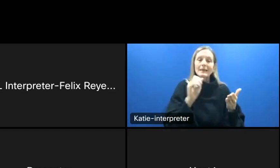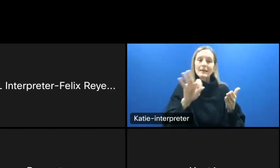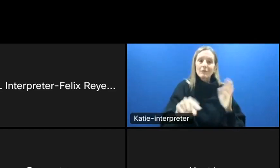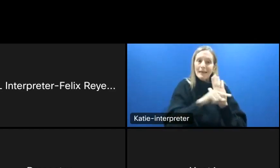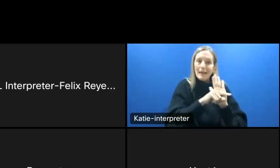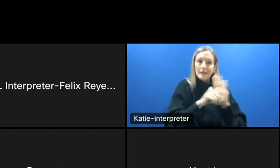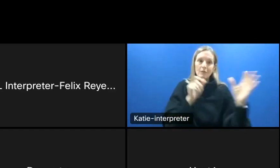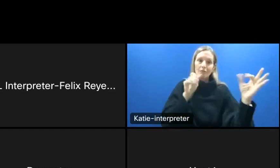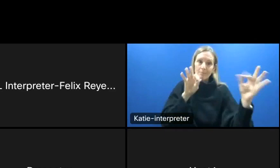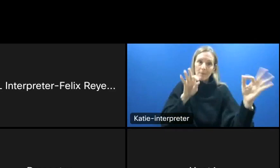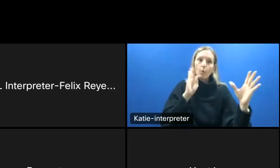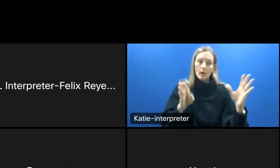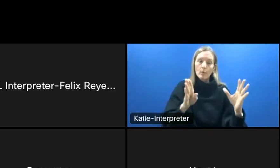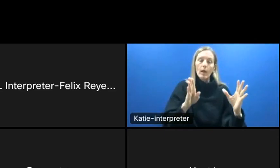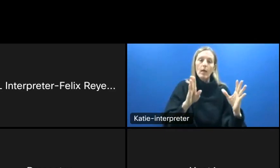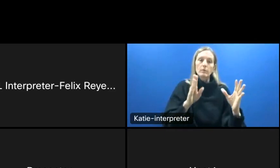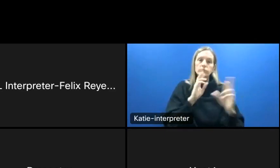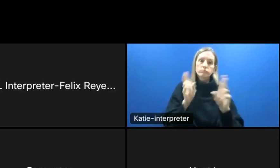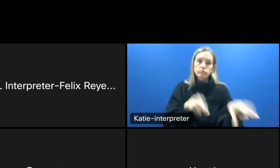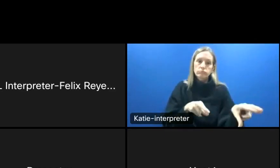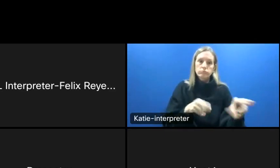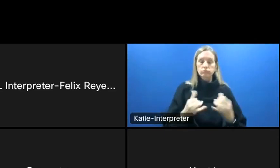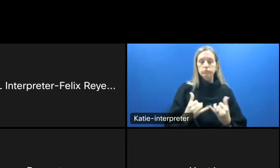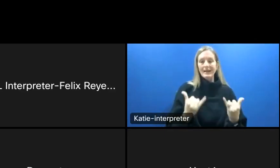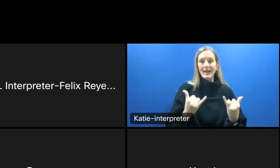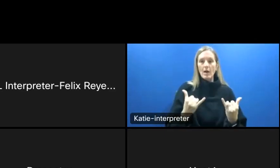We aim to let each patient have the positive experience.